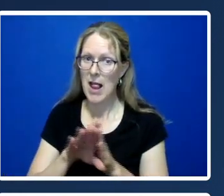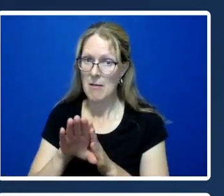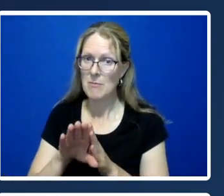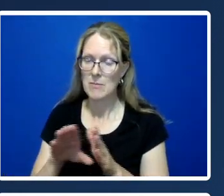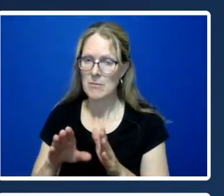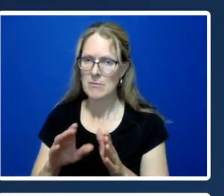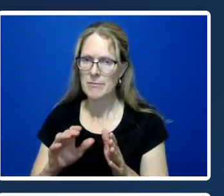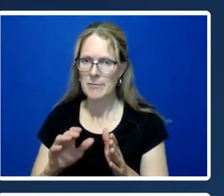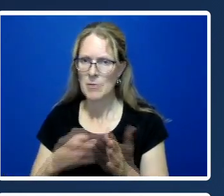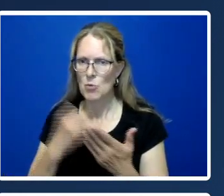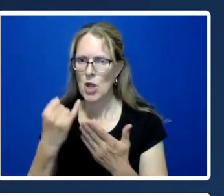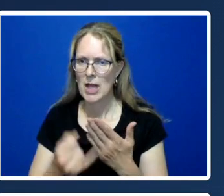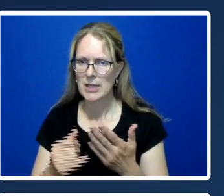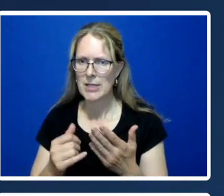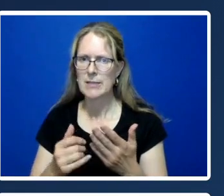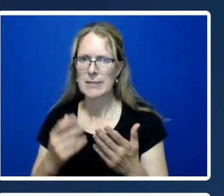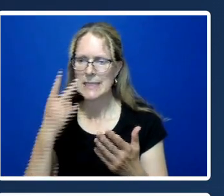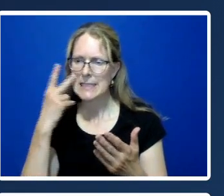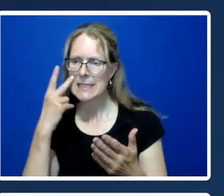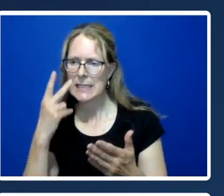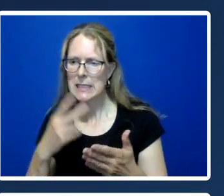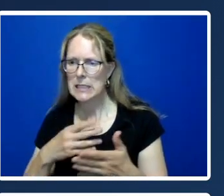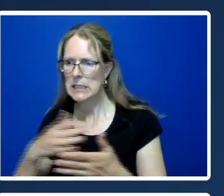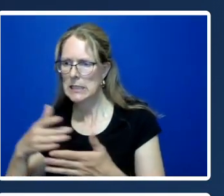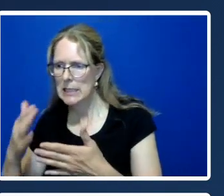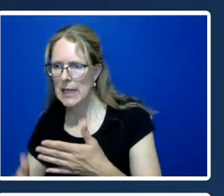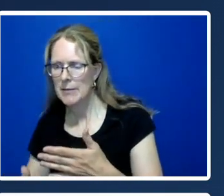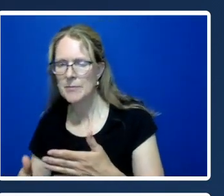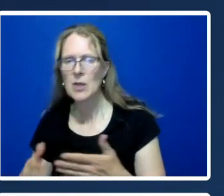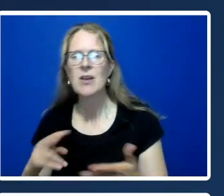So, that does make it a little bit harder to plan and kind of envision where things are